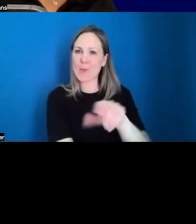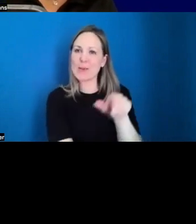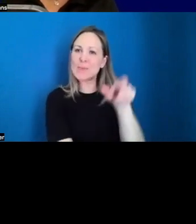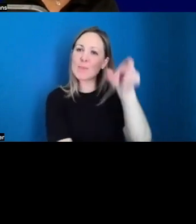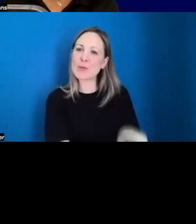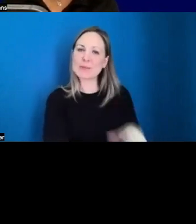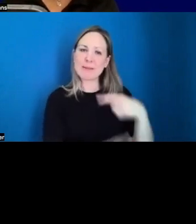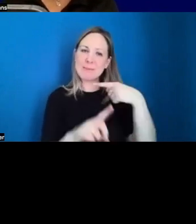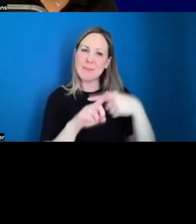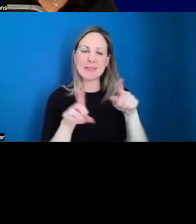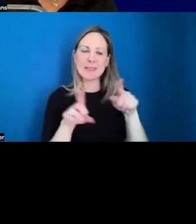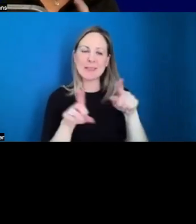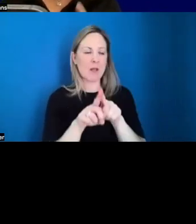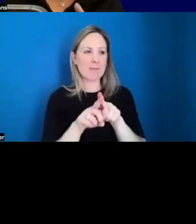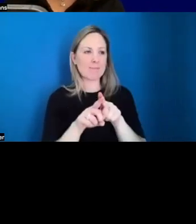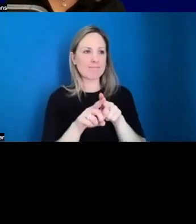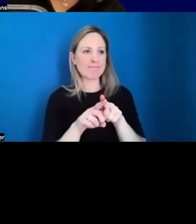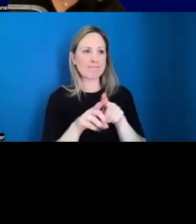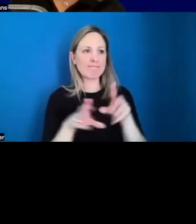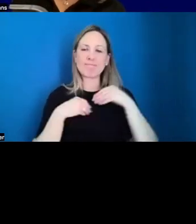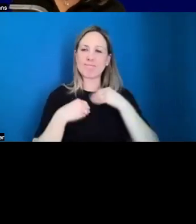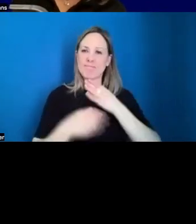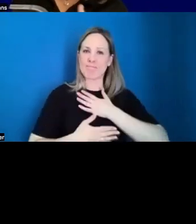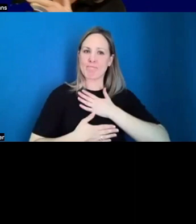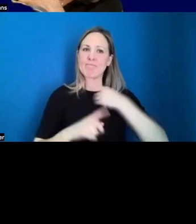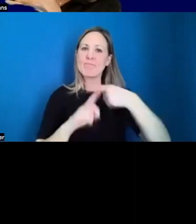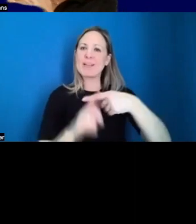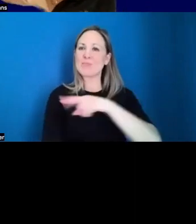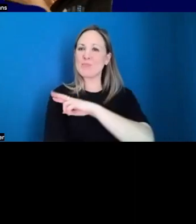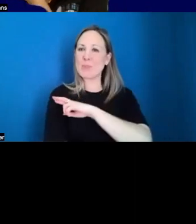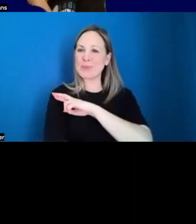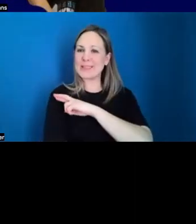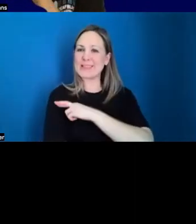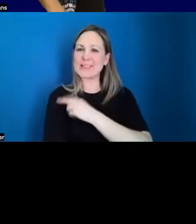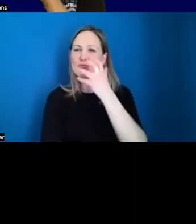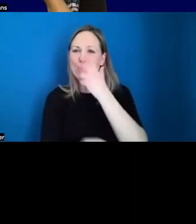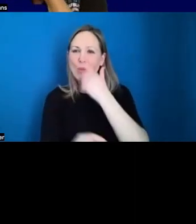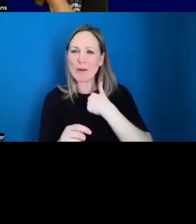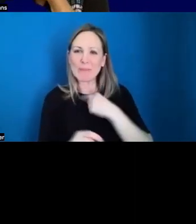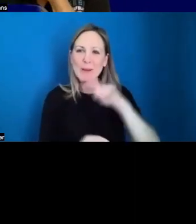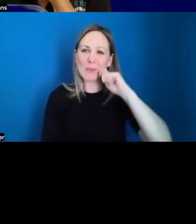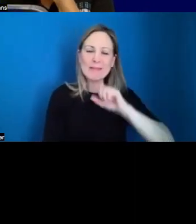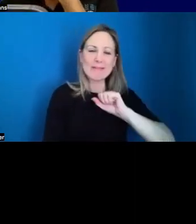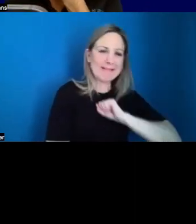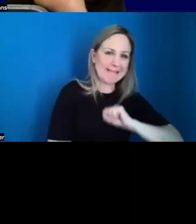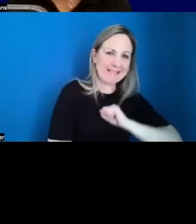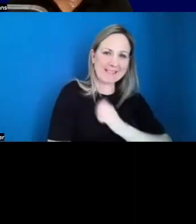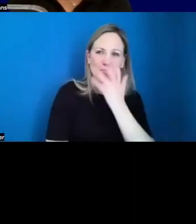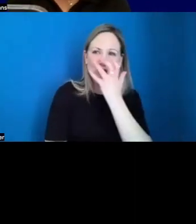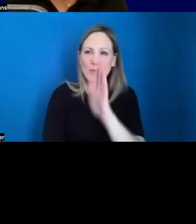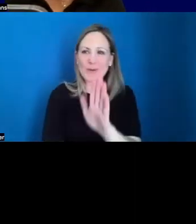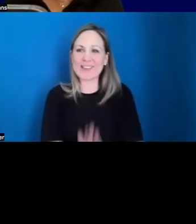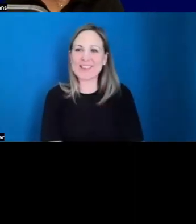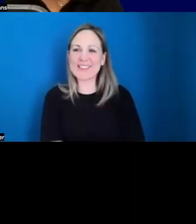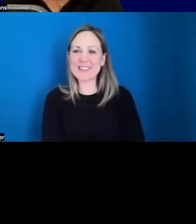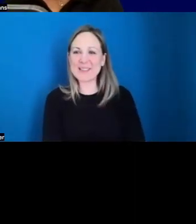and responsibility. I do apologise, I'm going to have to have another cough. This is important as